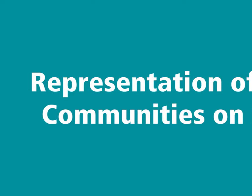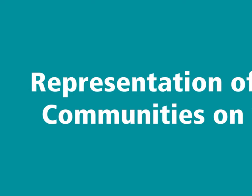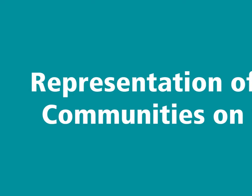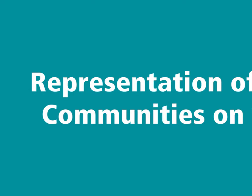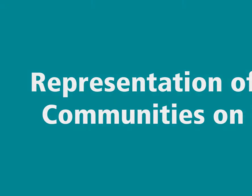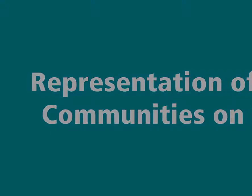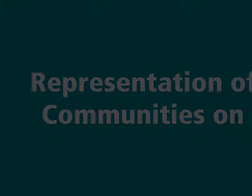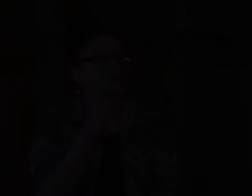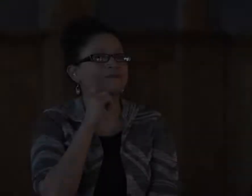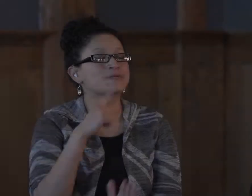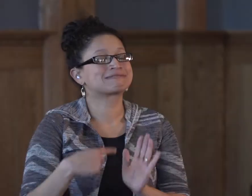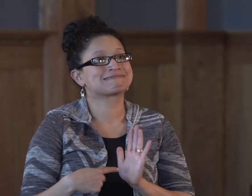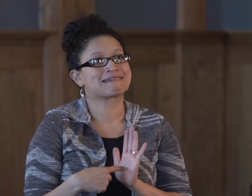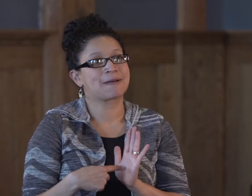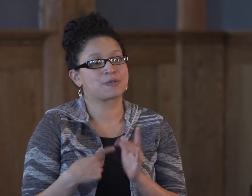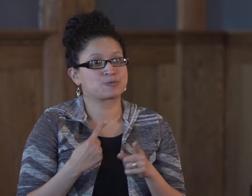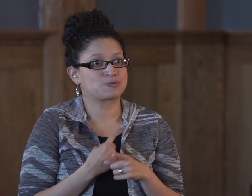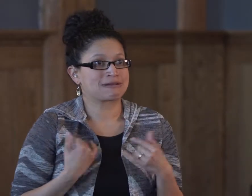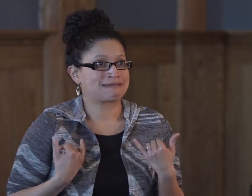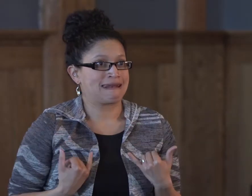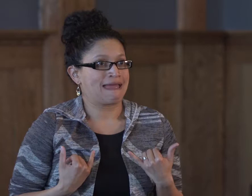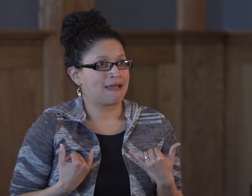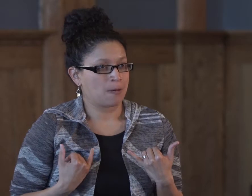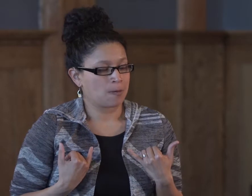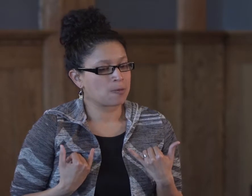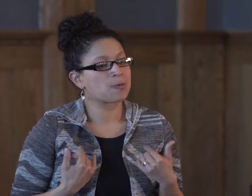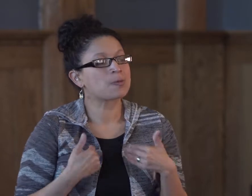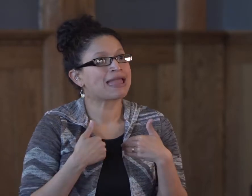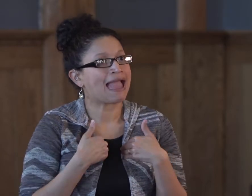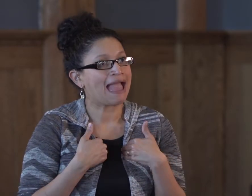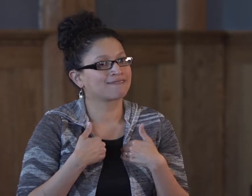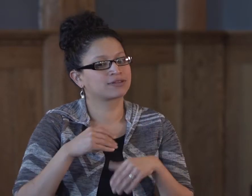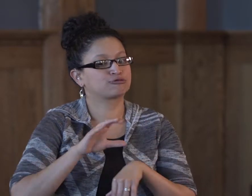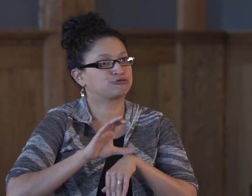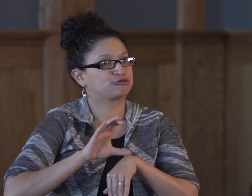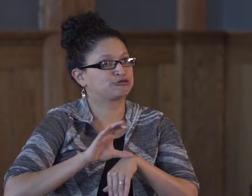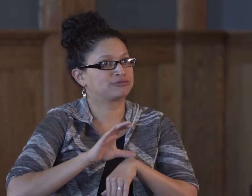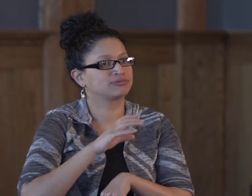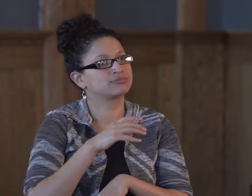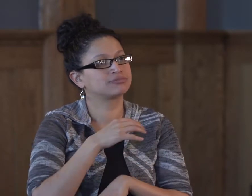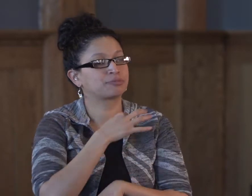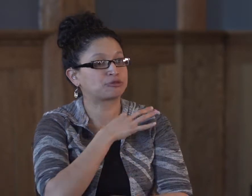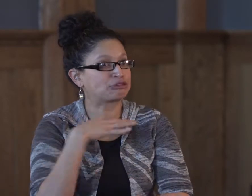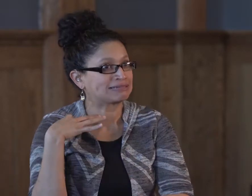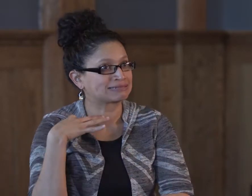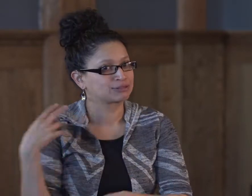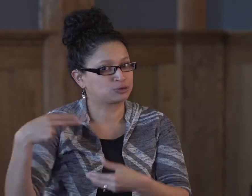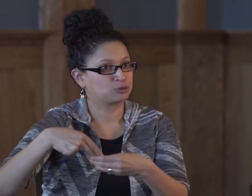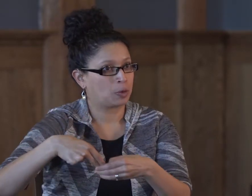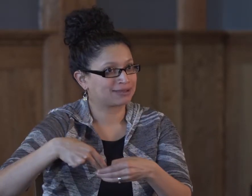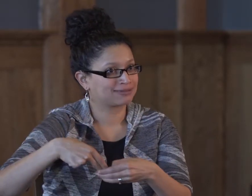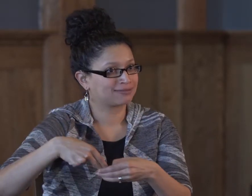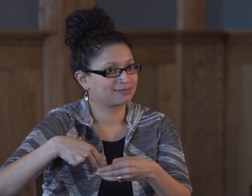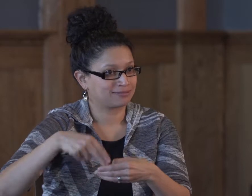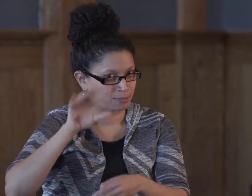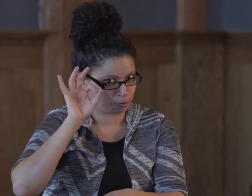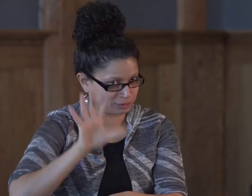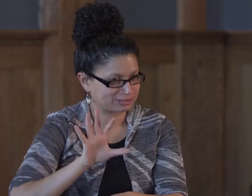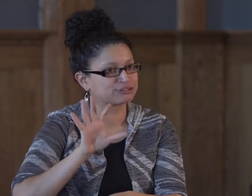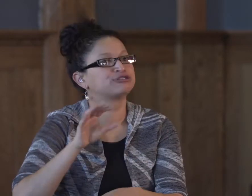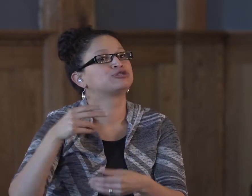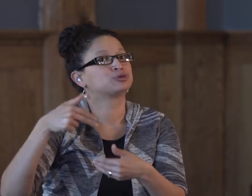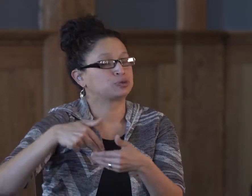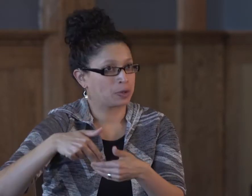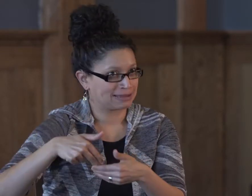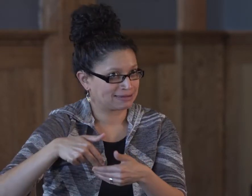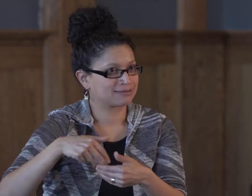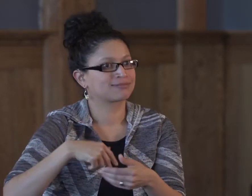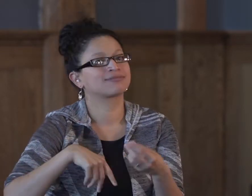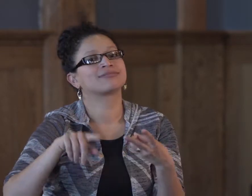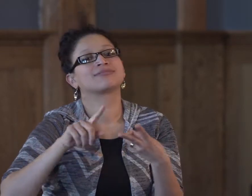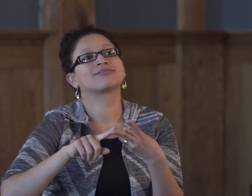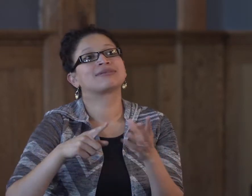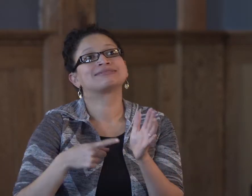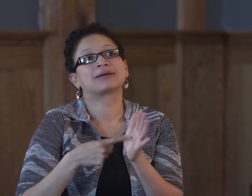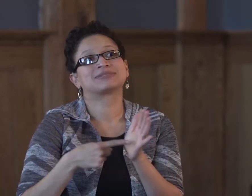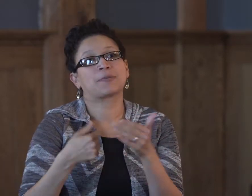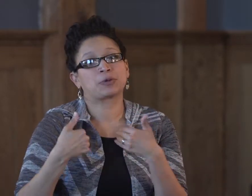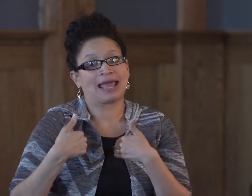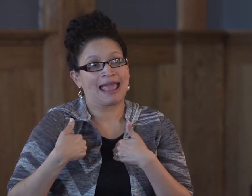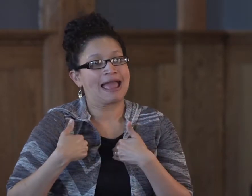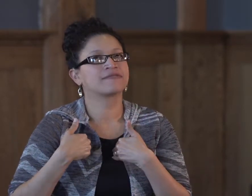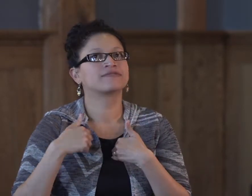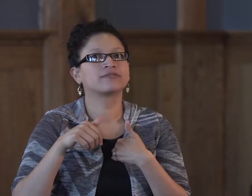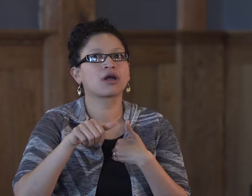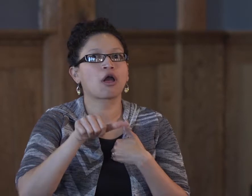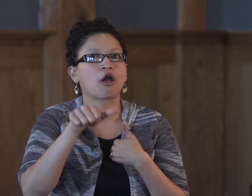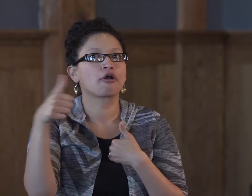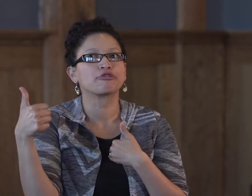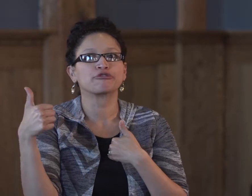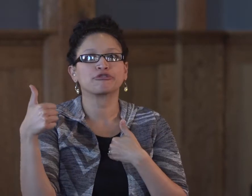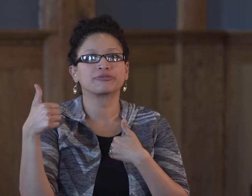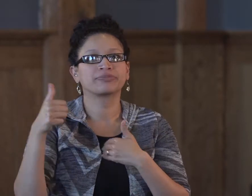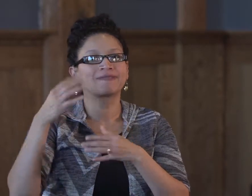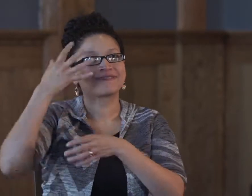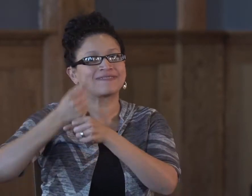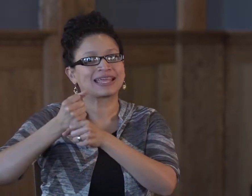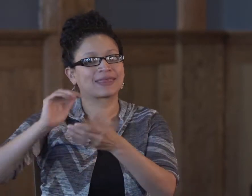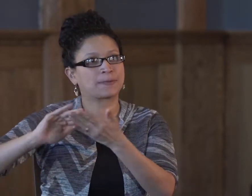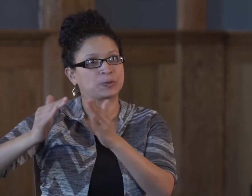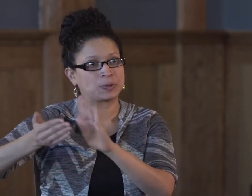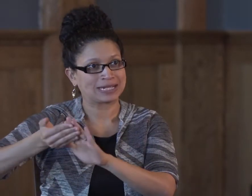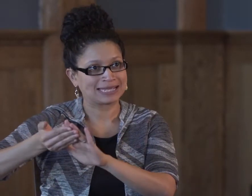Currently, we have a church preacher involved. We also have -- so a clergy member as well